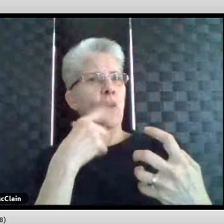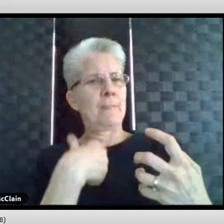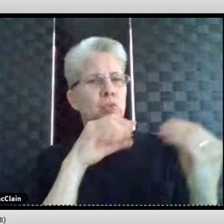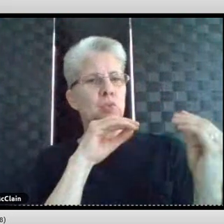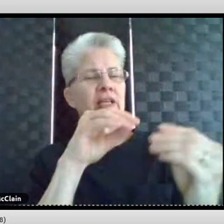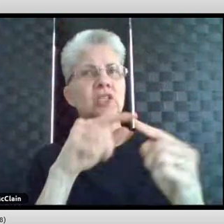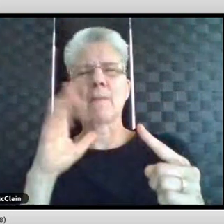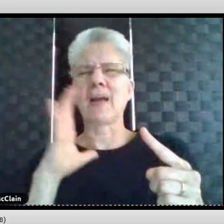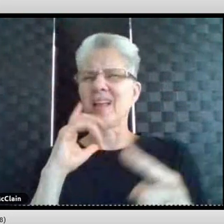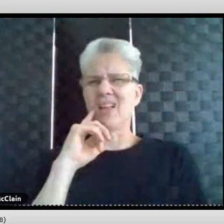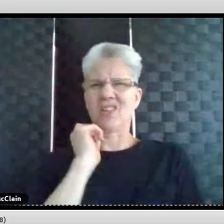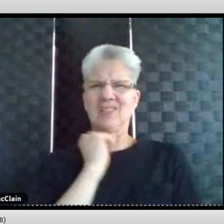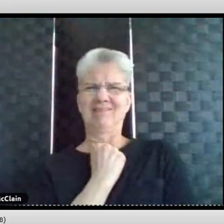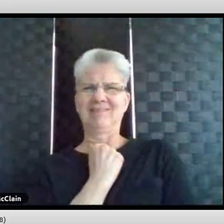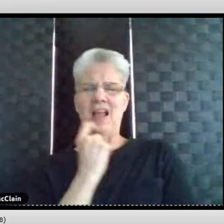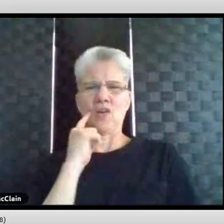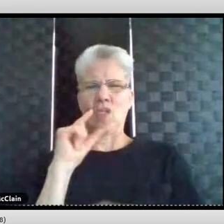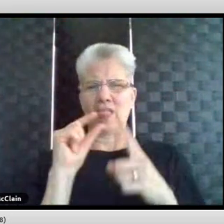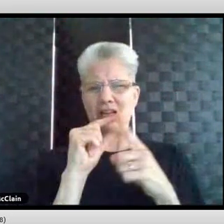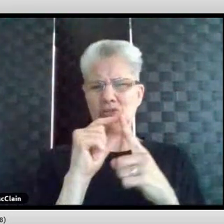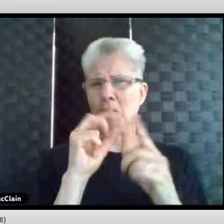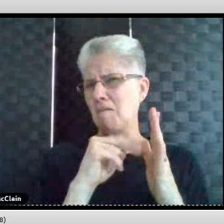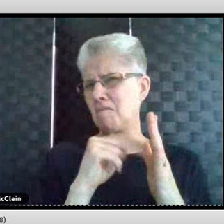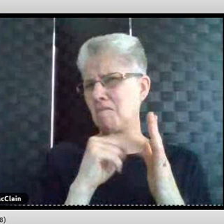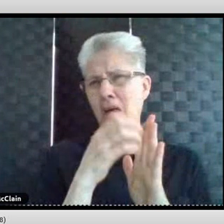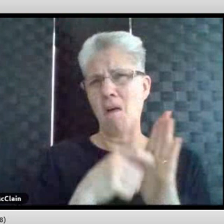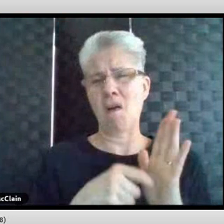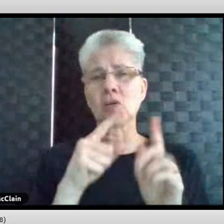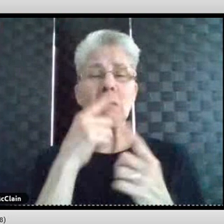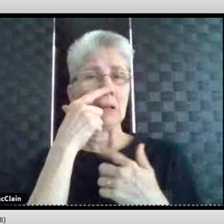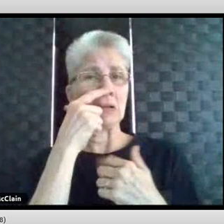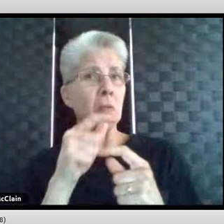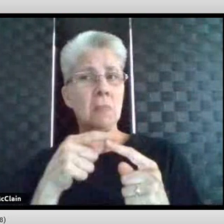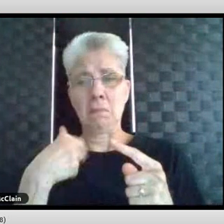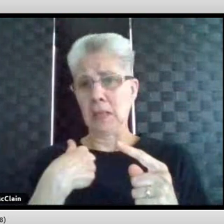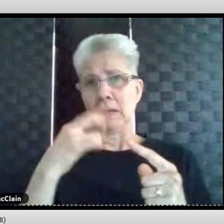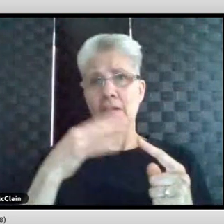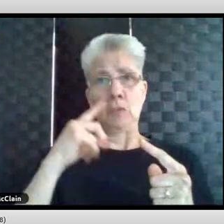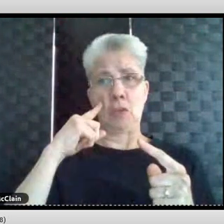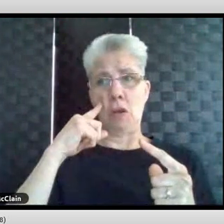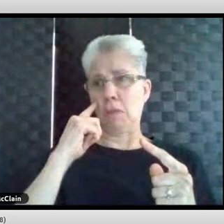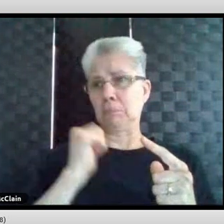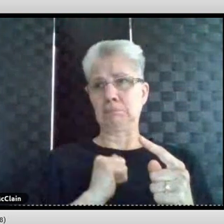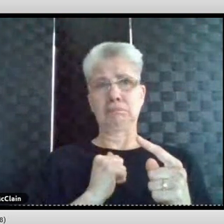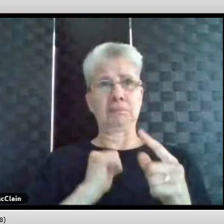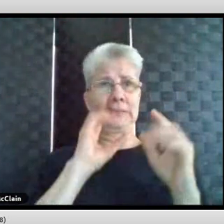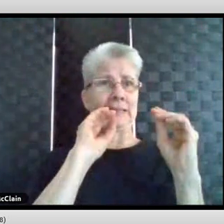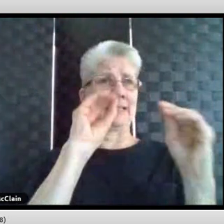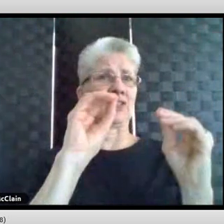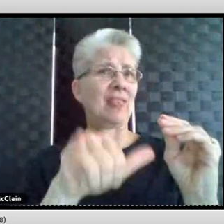but back then I thought, "Well, I've heard that term, I've read a couple of articles," but I never thought of me doing that.